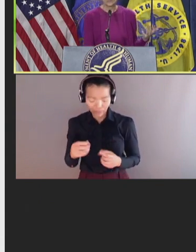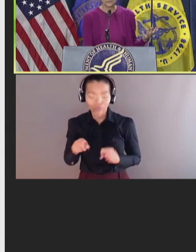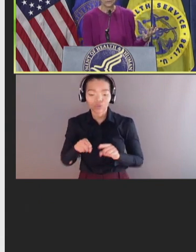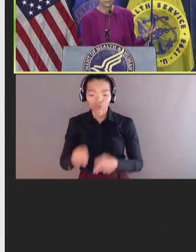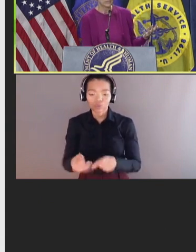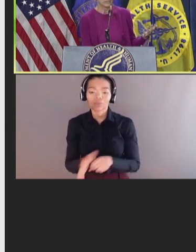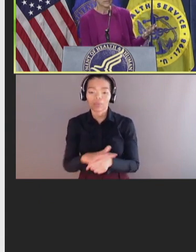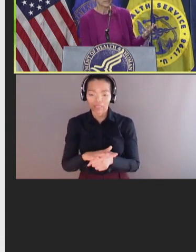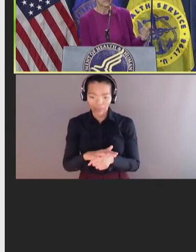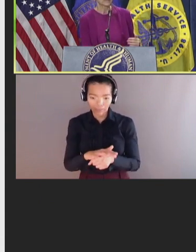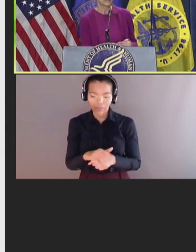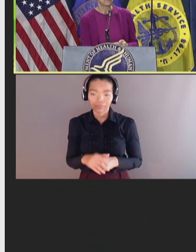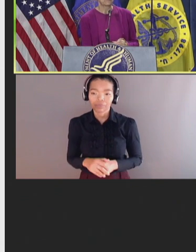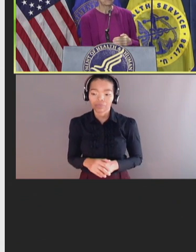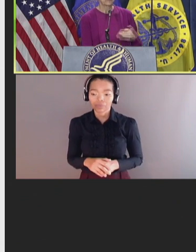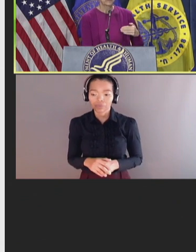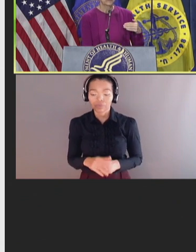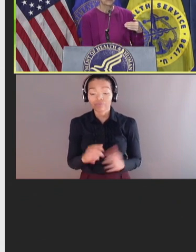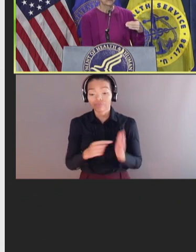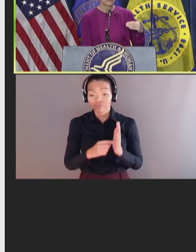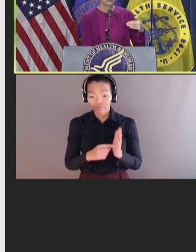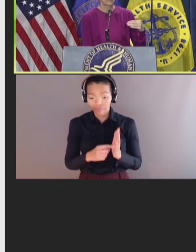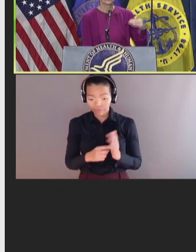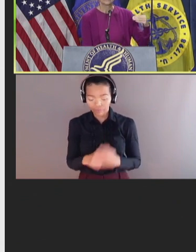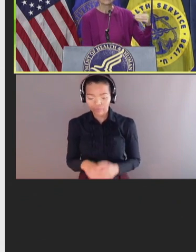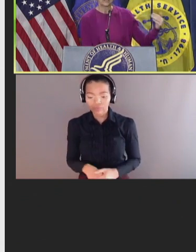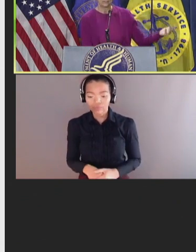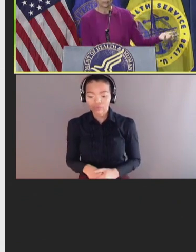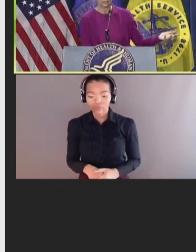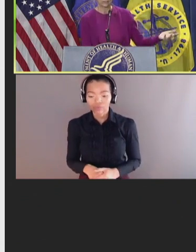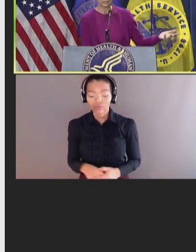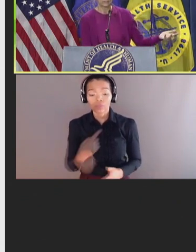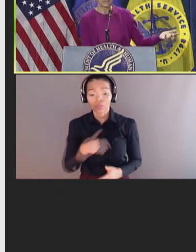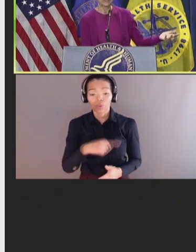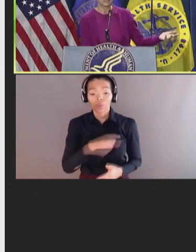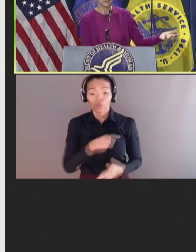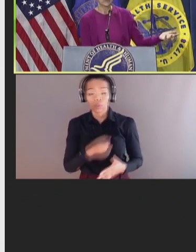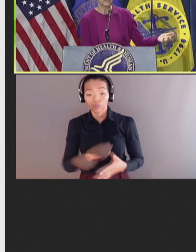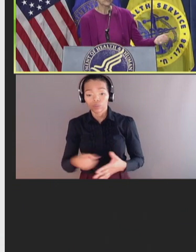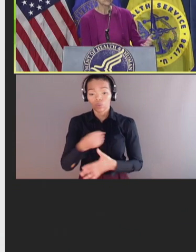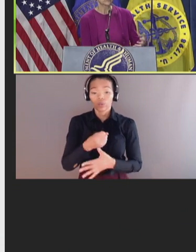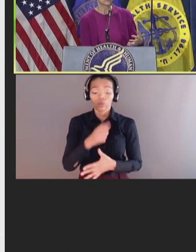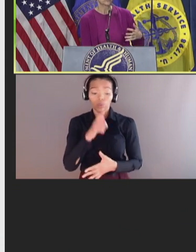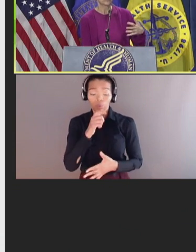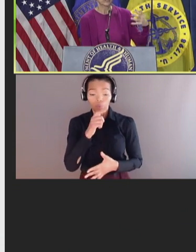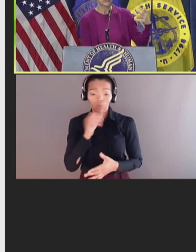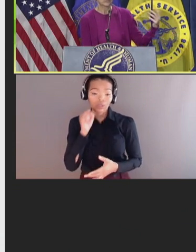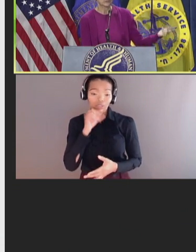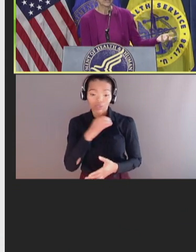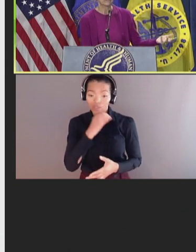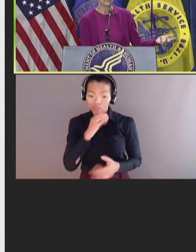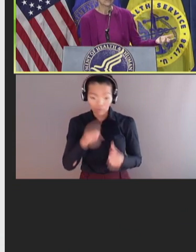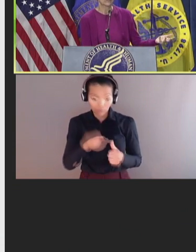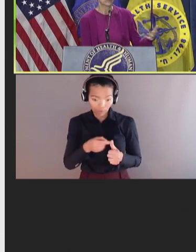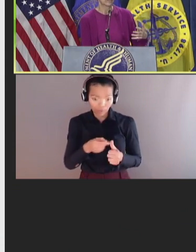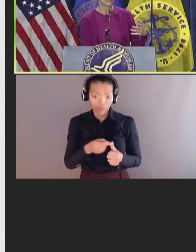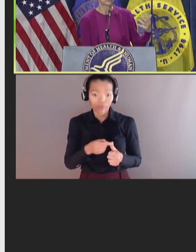we had prioritization of elderly populations, which in the early evidence were clearly shown